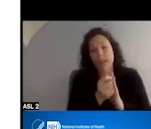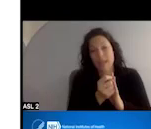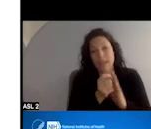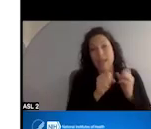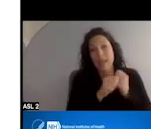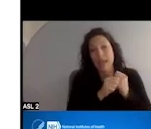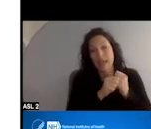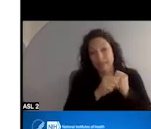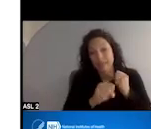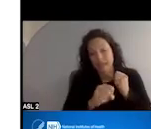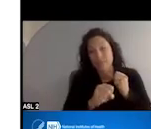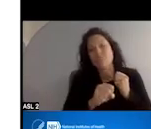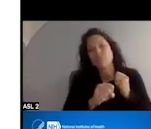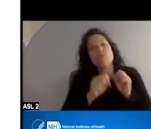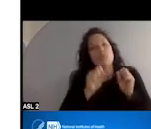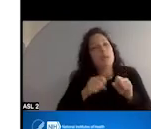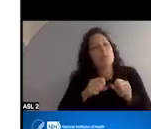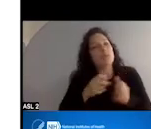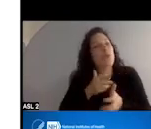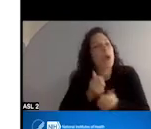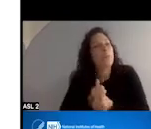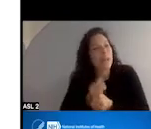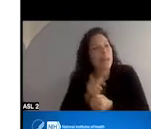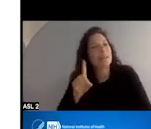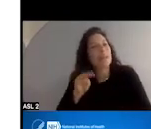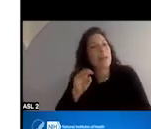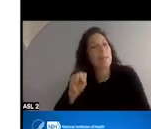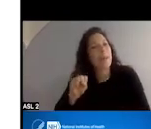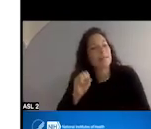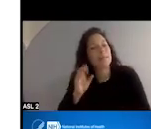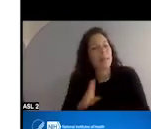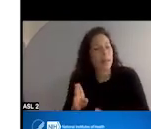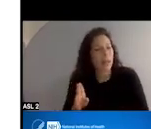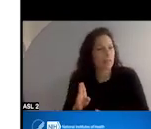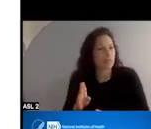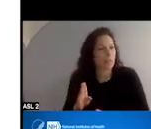it's possible to update the DMS plan and request approval